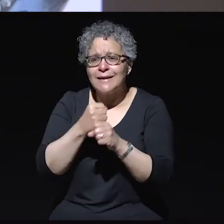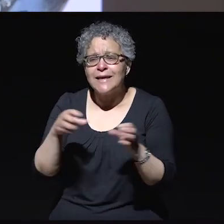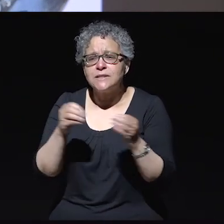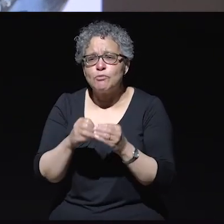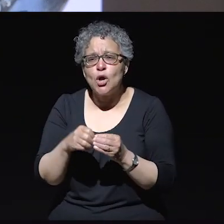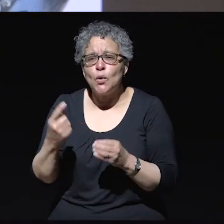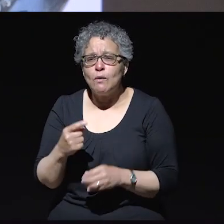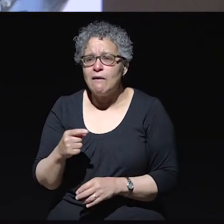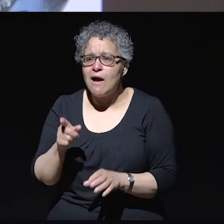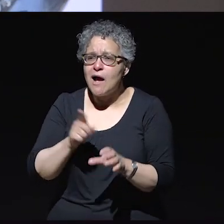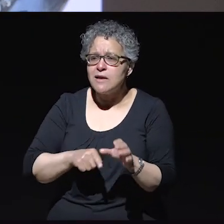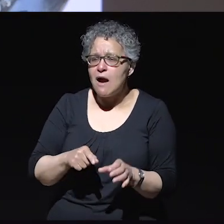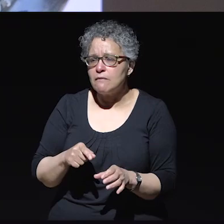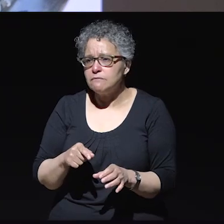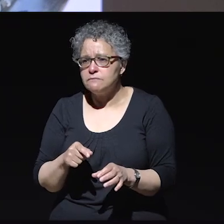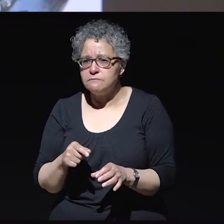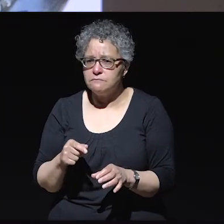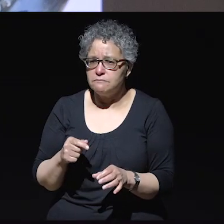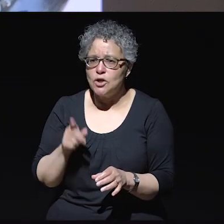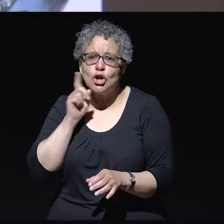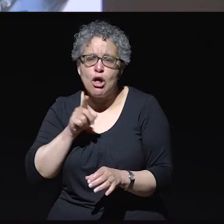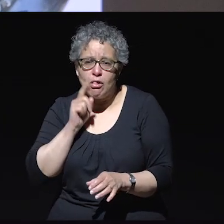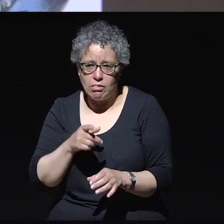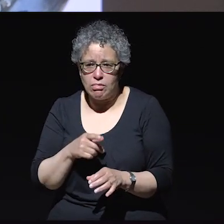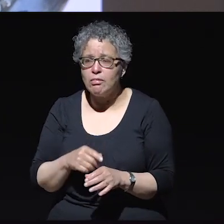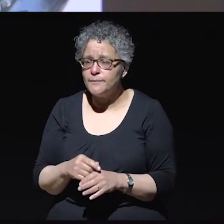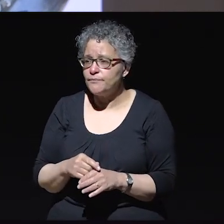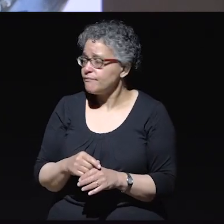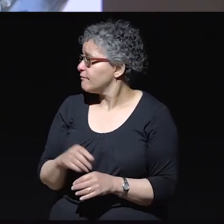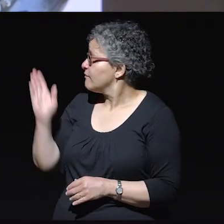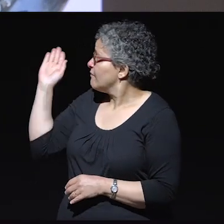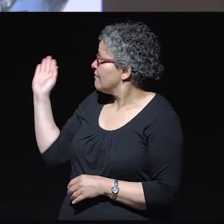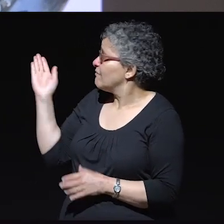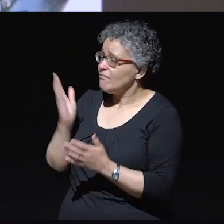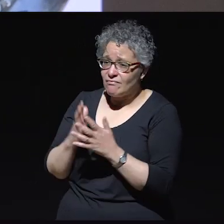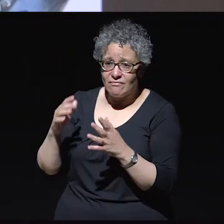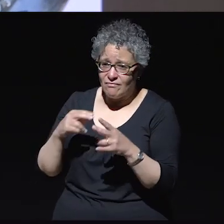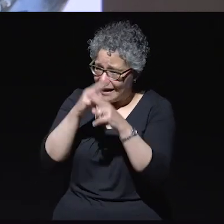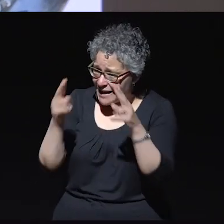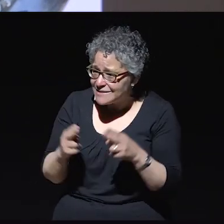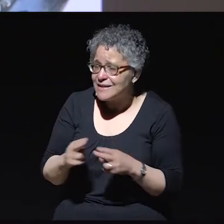And then on the right-hand side, those collections that are sort of truly international in the way that, in fact, the Wallace collection was,